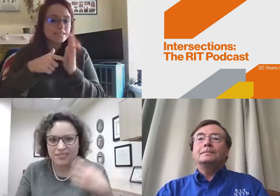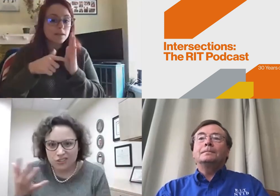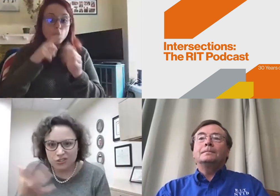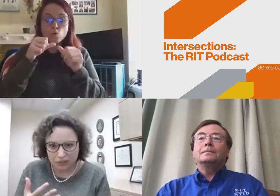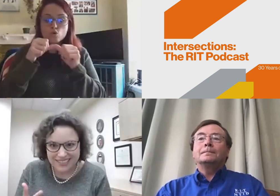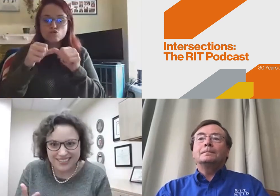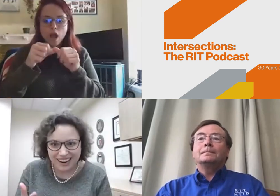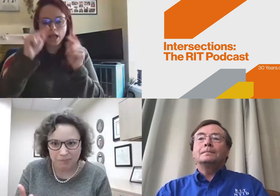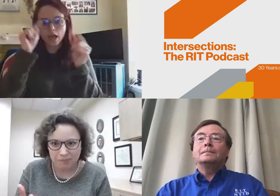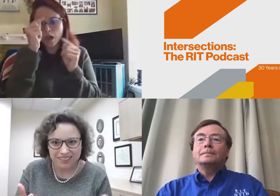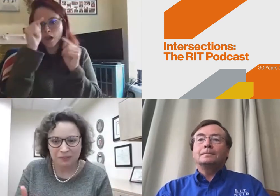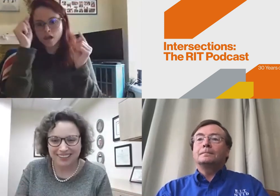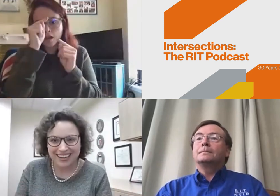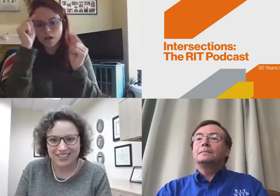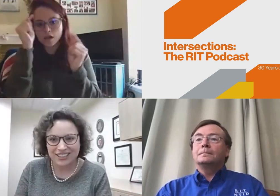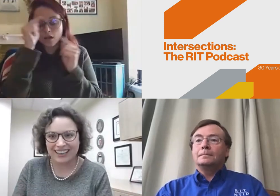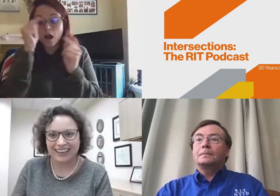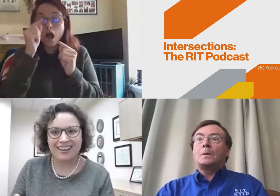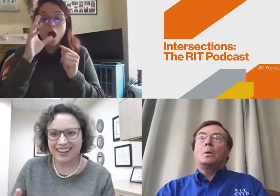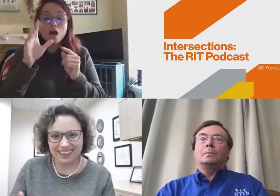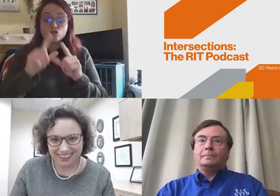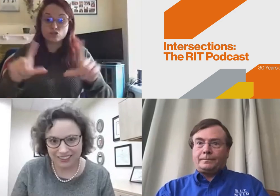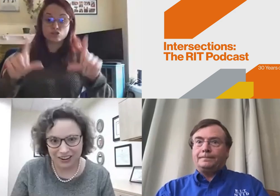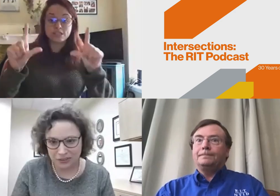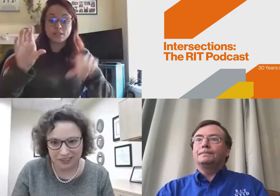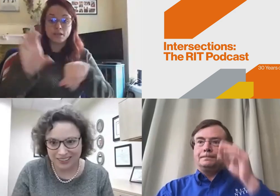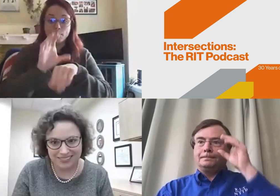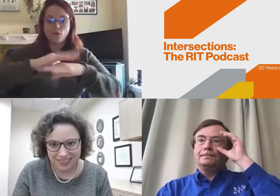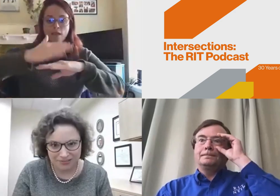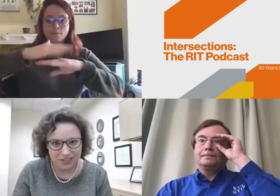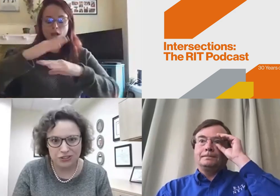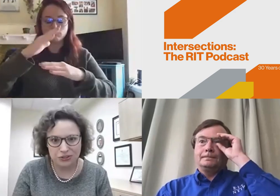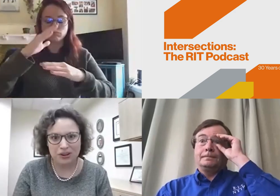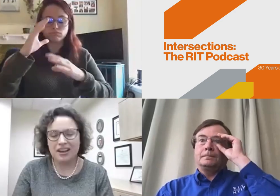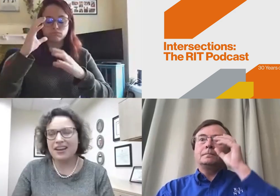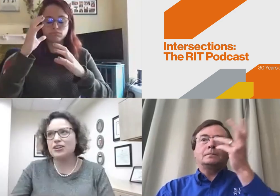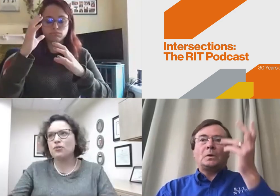screen time that we're engaging in can cause a really tough issue.